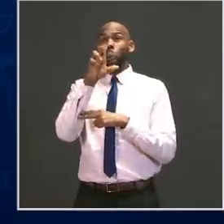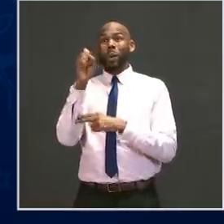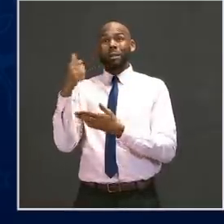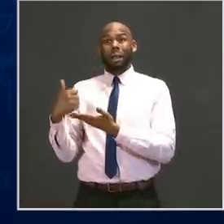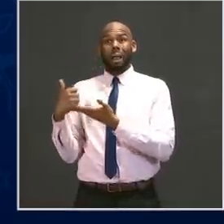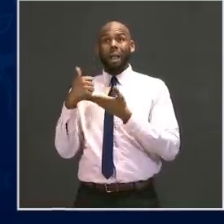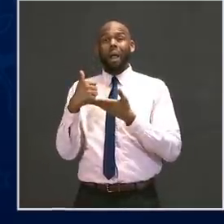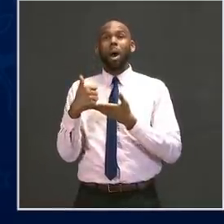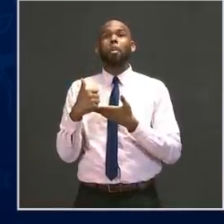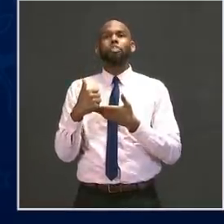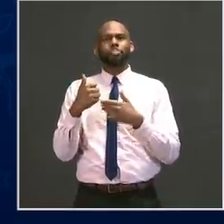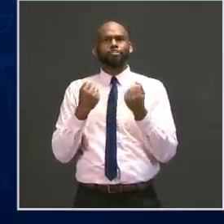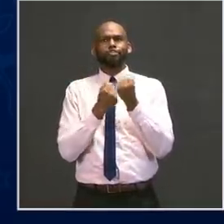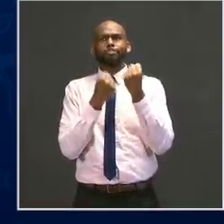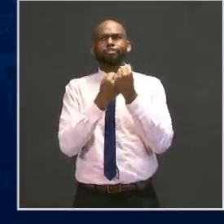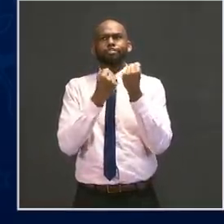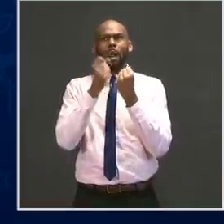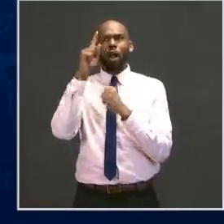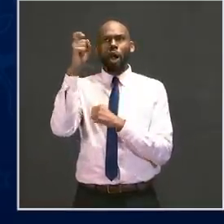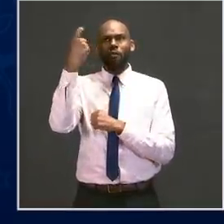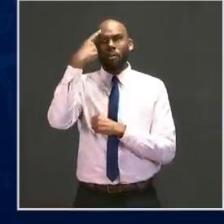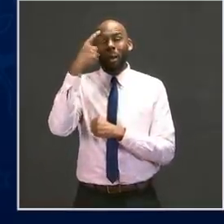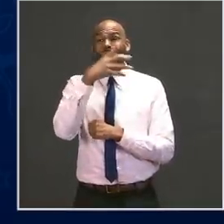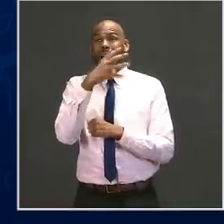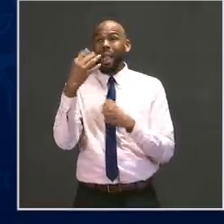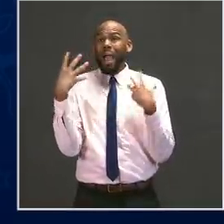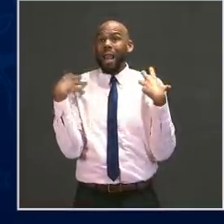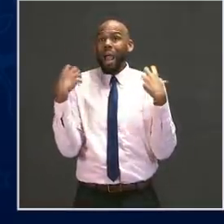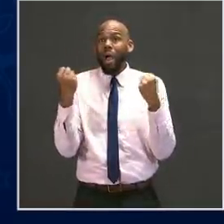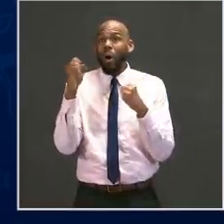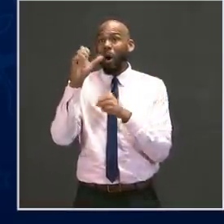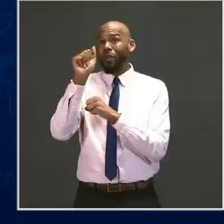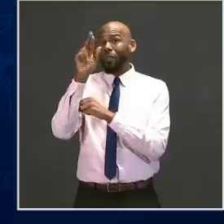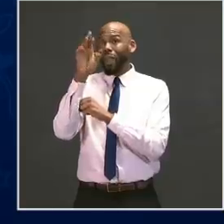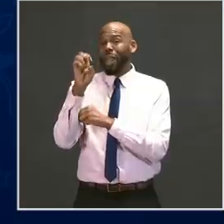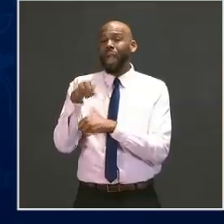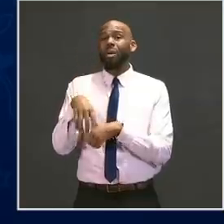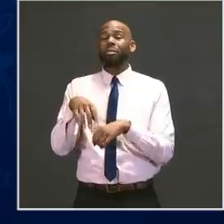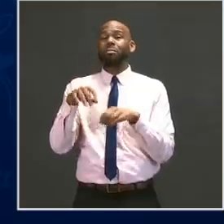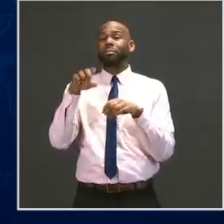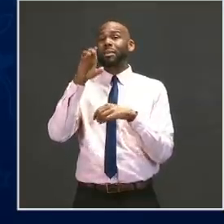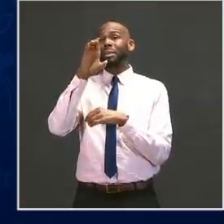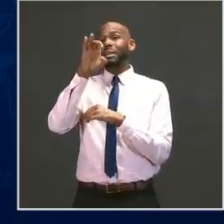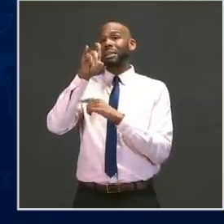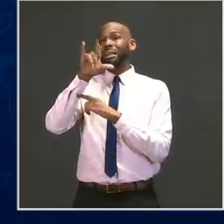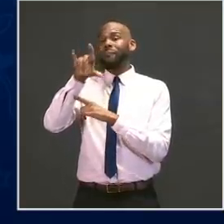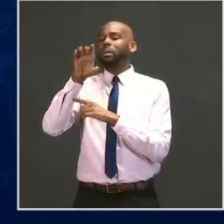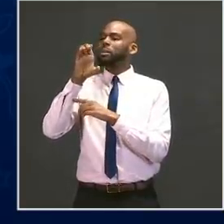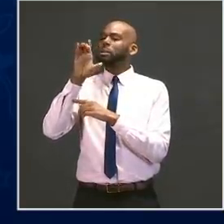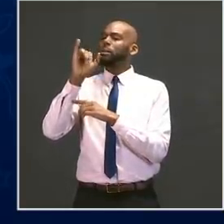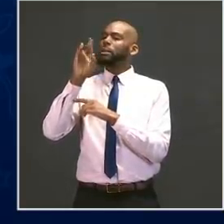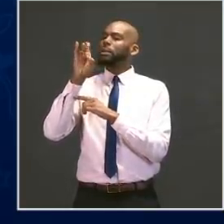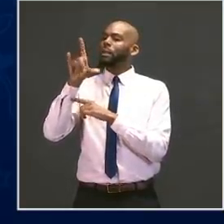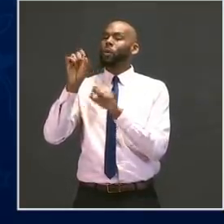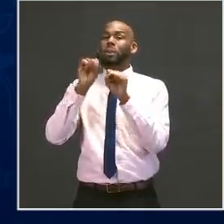while maintaining our support for healthcare, civil society groups, and other areas that benefit the Burmese people directly.